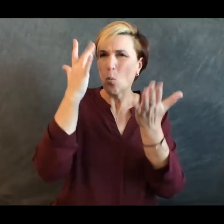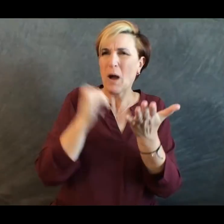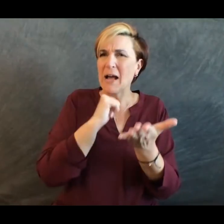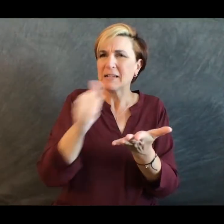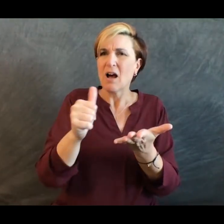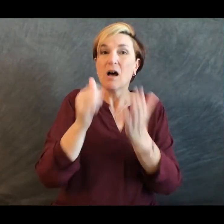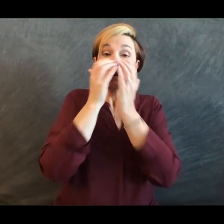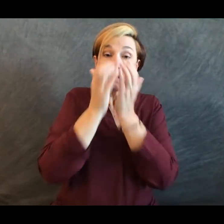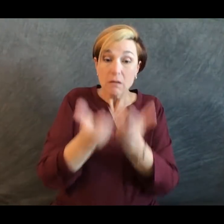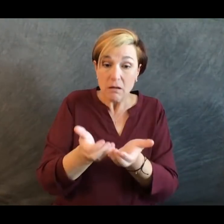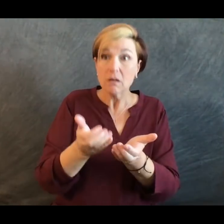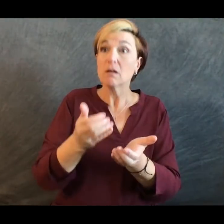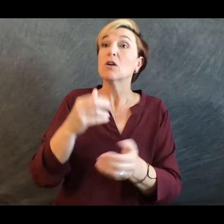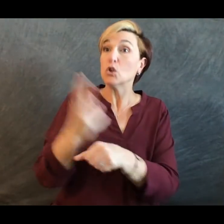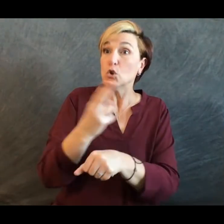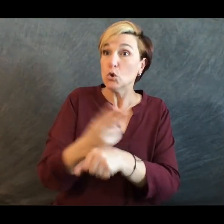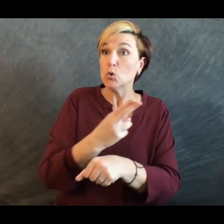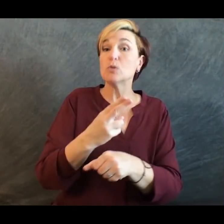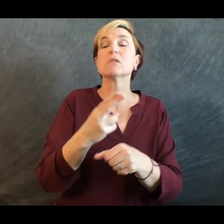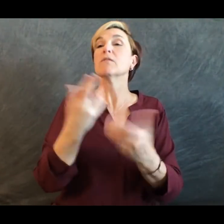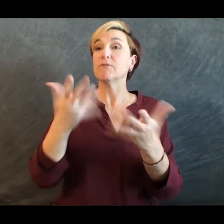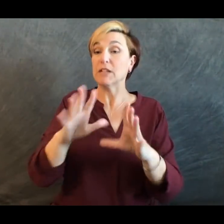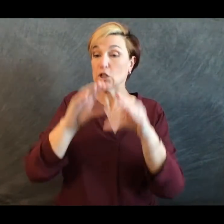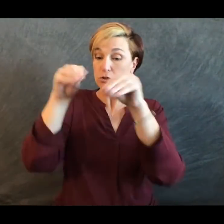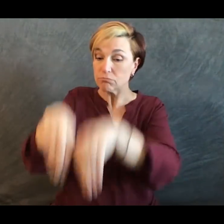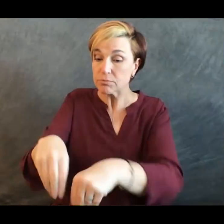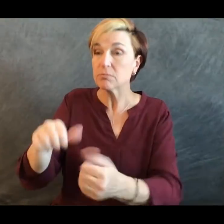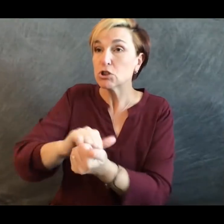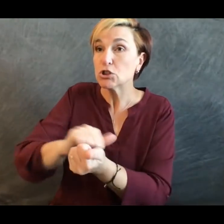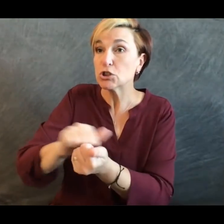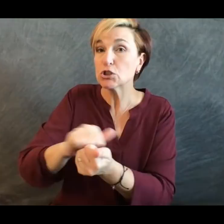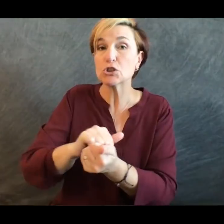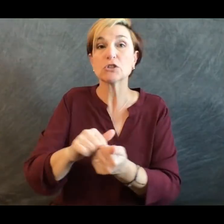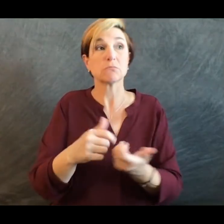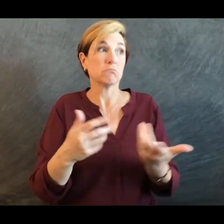being used and the answer was you can in this case they say up to 20 times so we